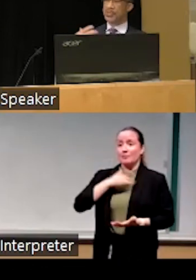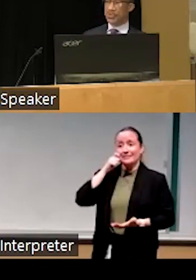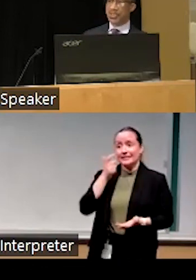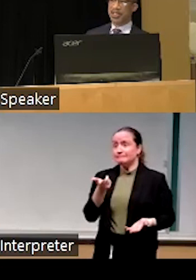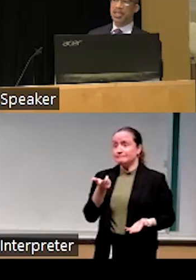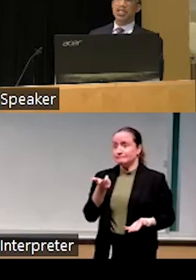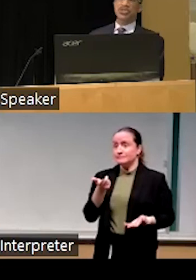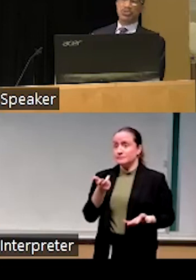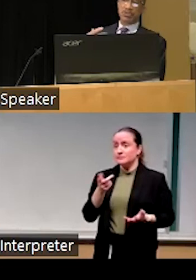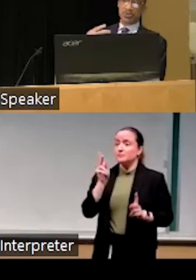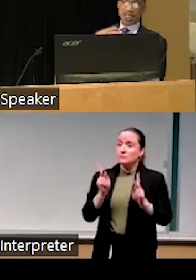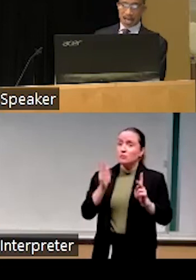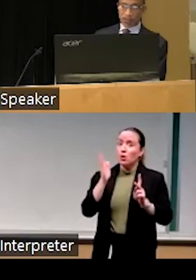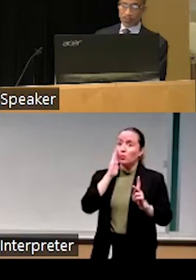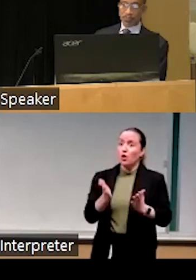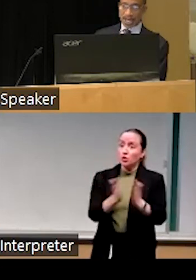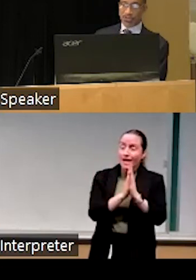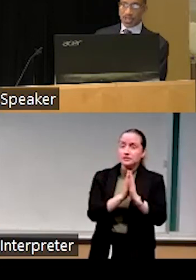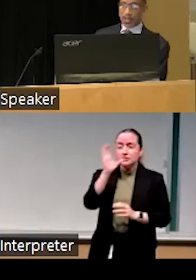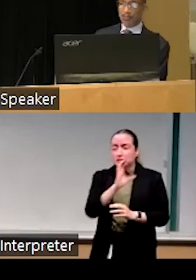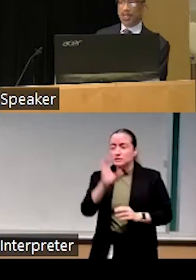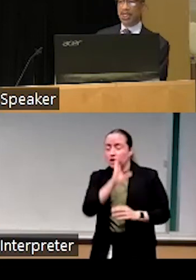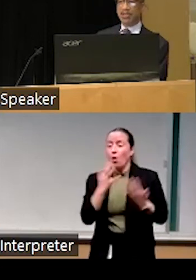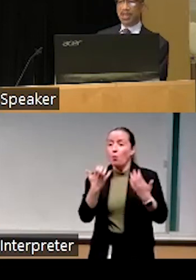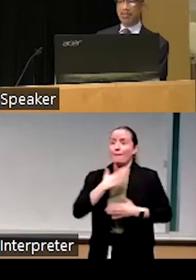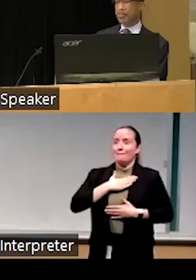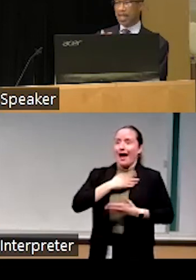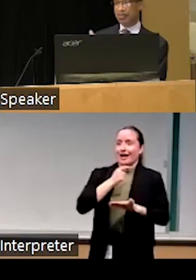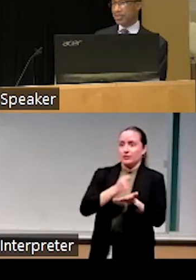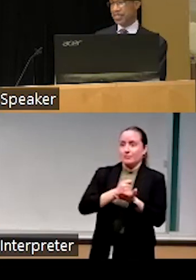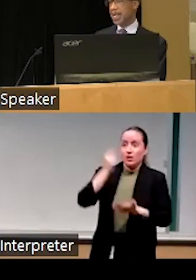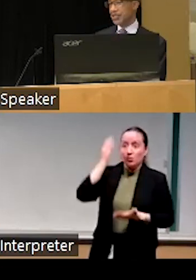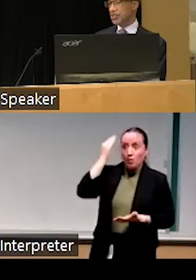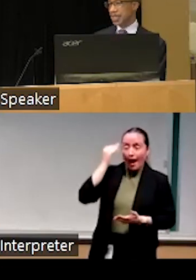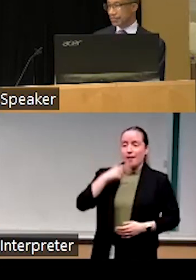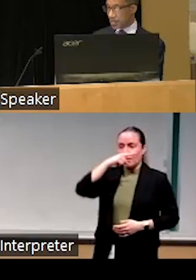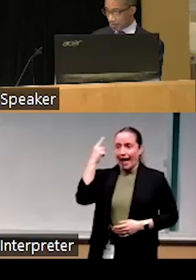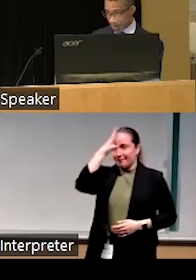who are searching to seek out my treatment because I'm a black male psychiatrist and they they